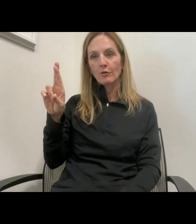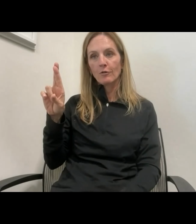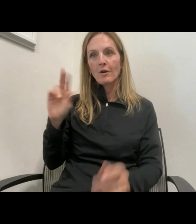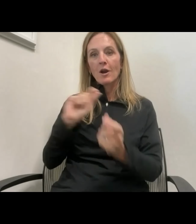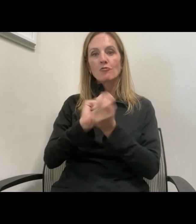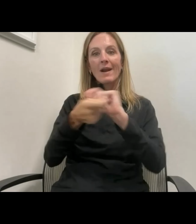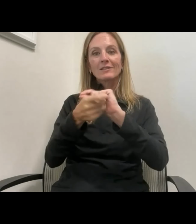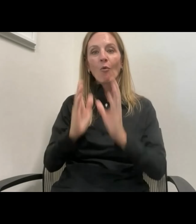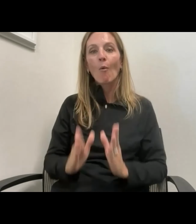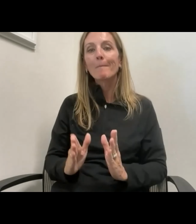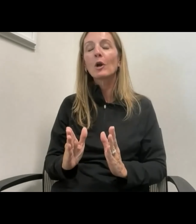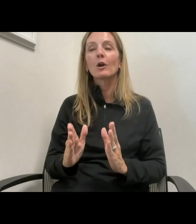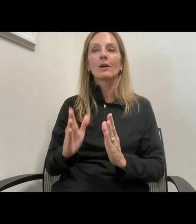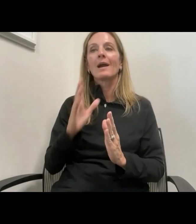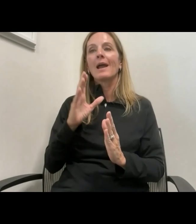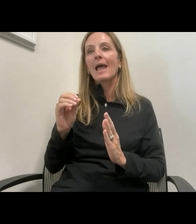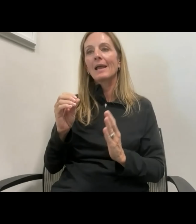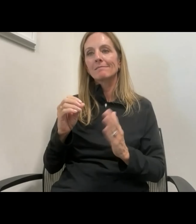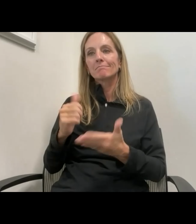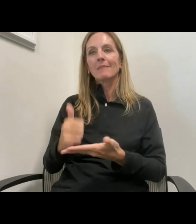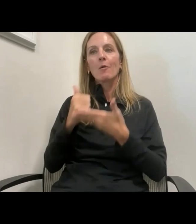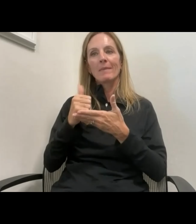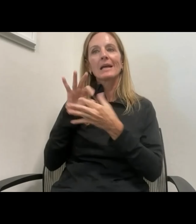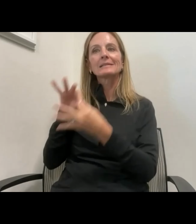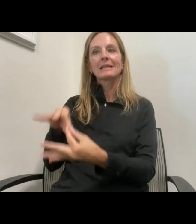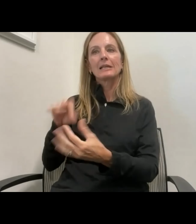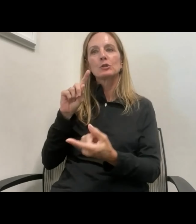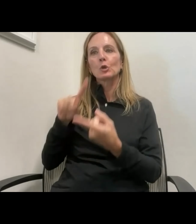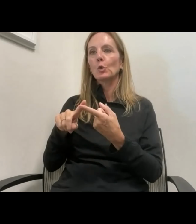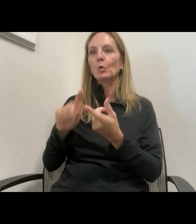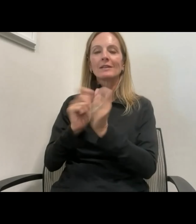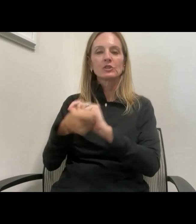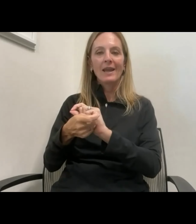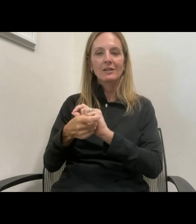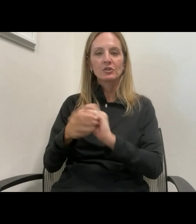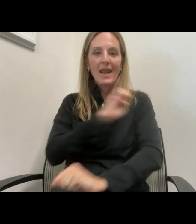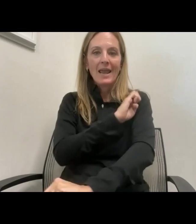change energy, that change is good and hat change is possible